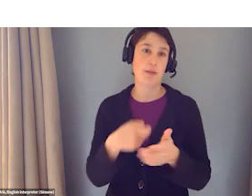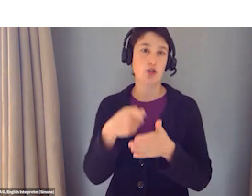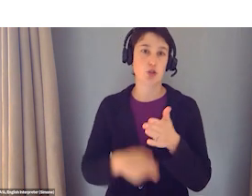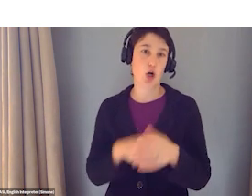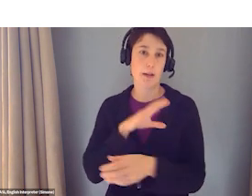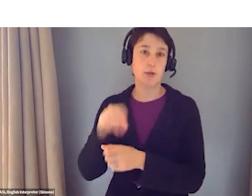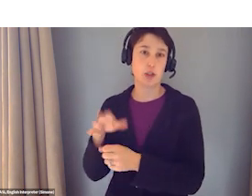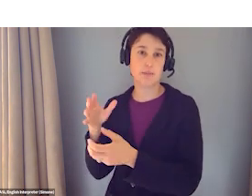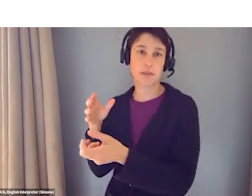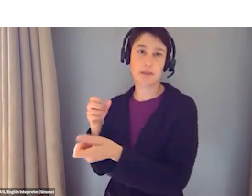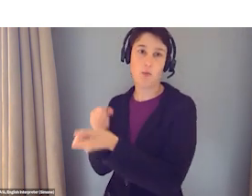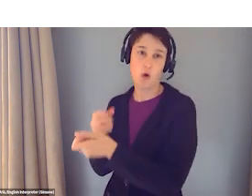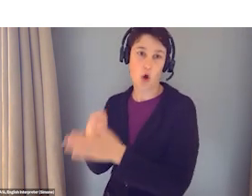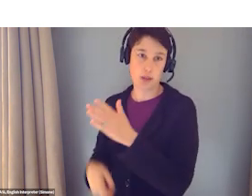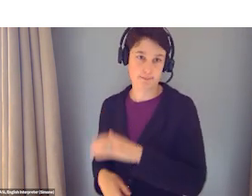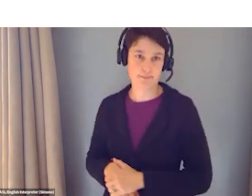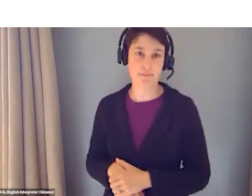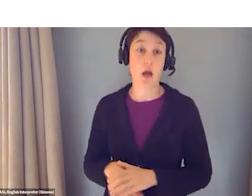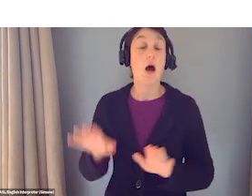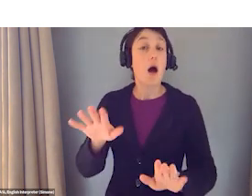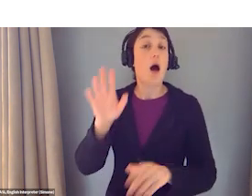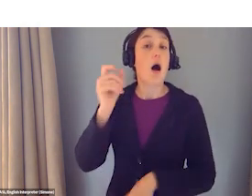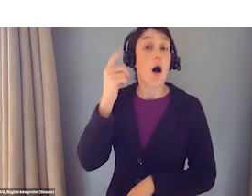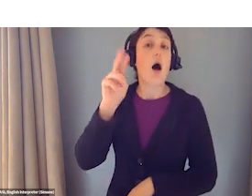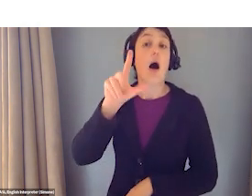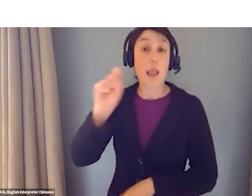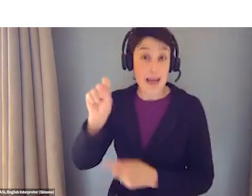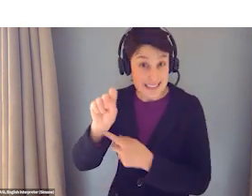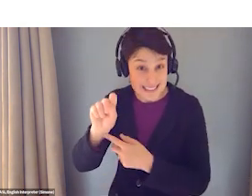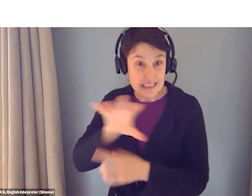unless it's included in your cost rate agreement. But that's a rarity.